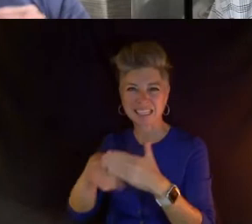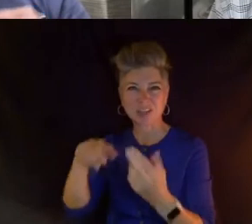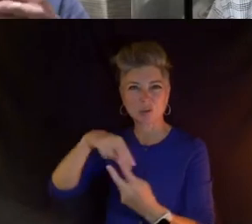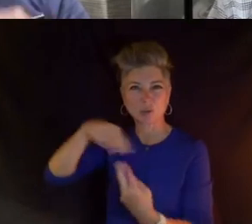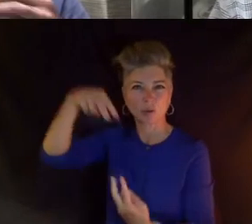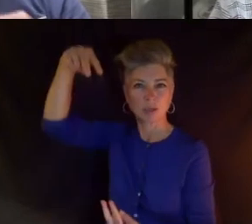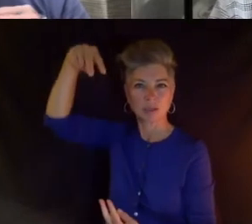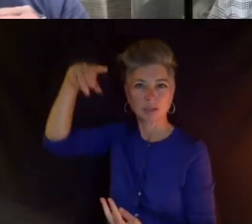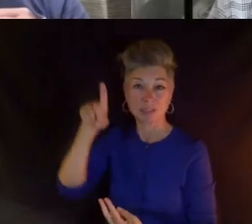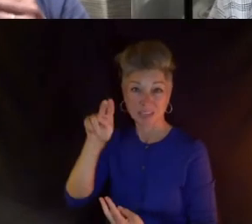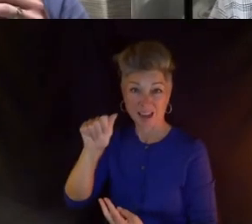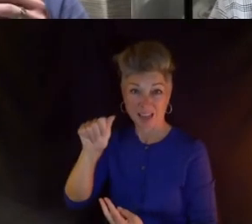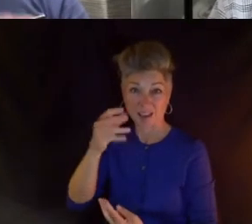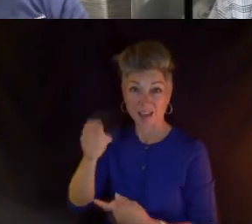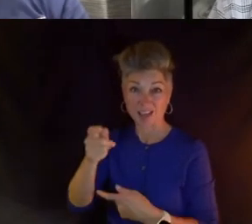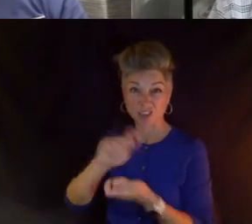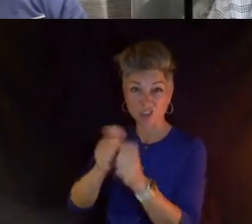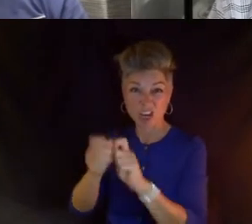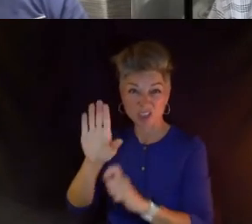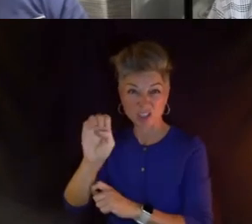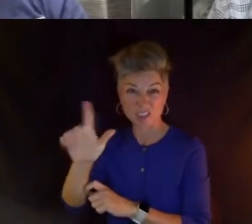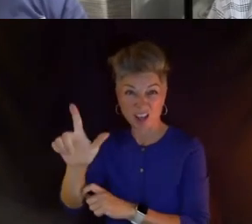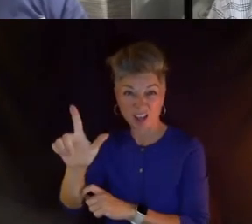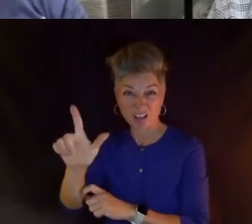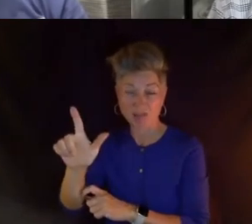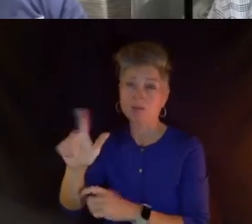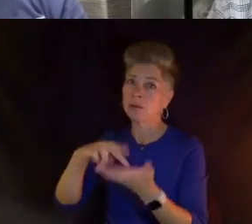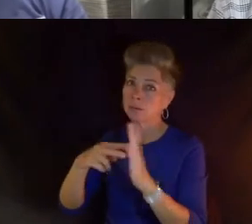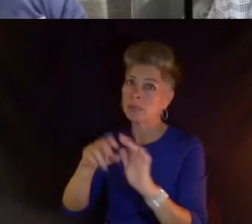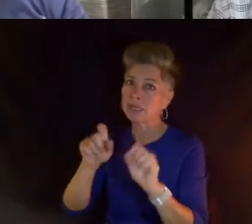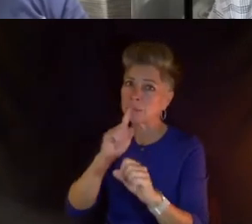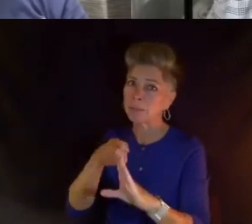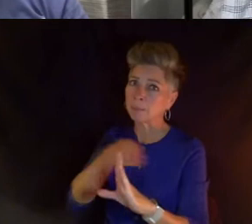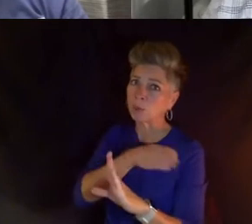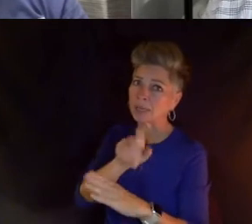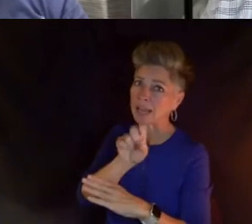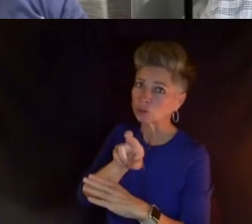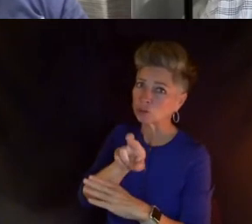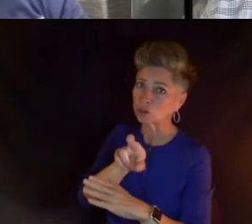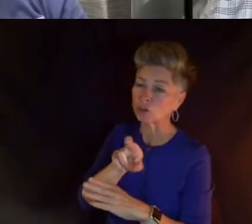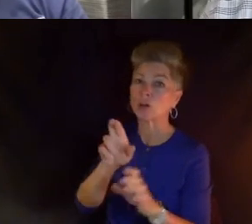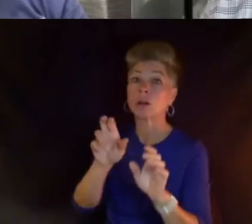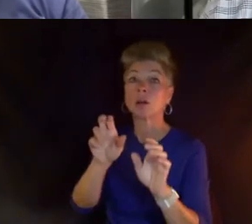and change that cell DNA which can lead to pre-cancer and then potentially cancer if left unmitigated.